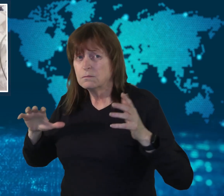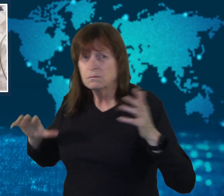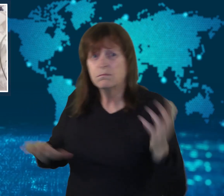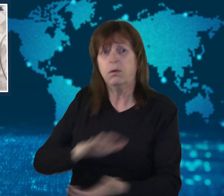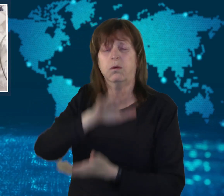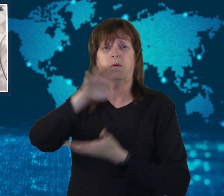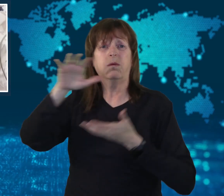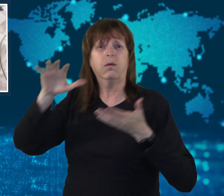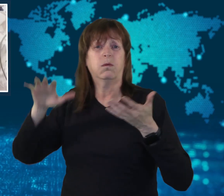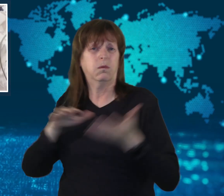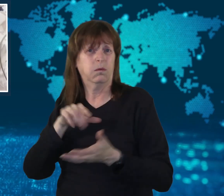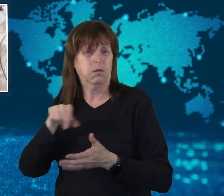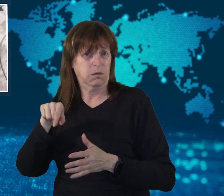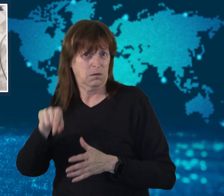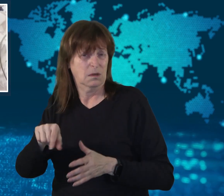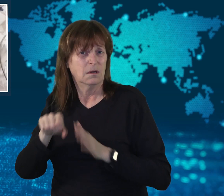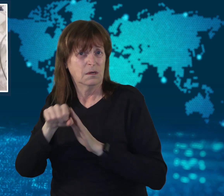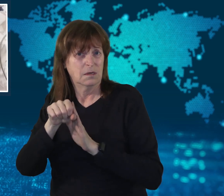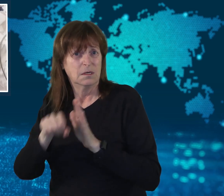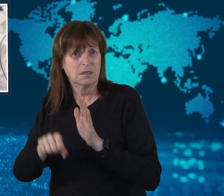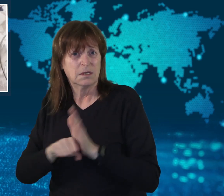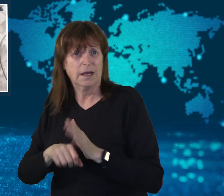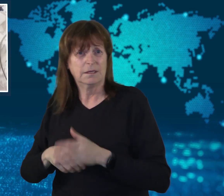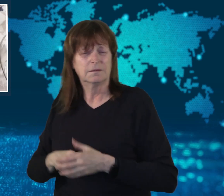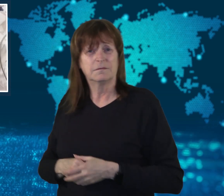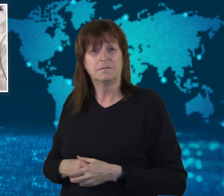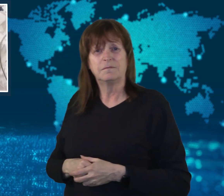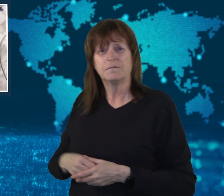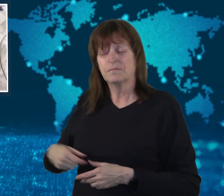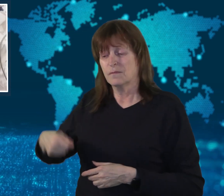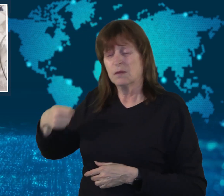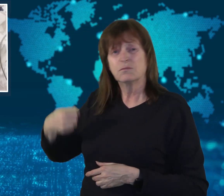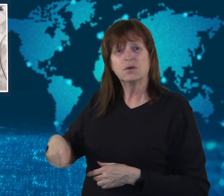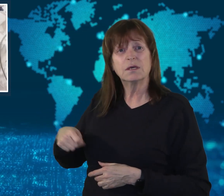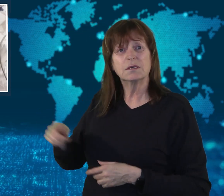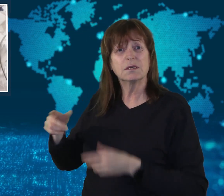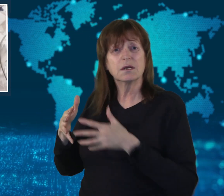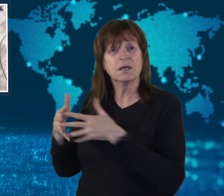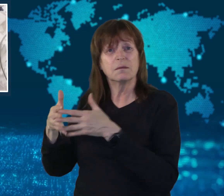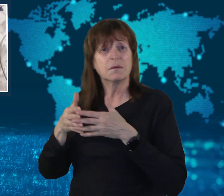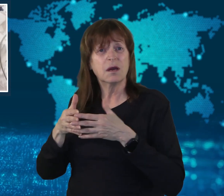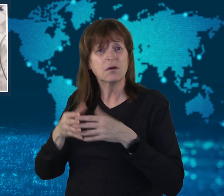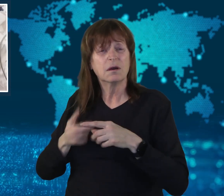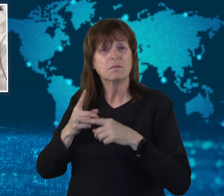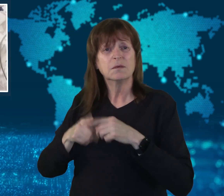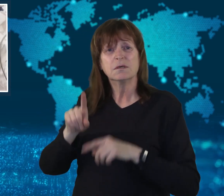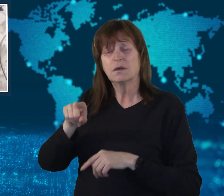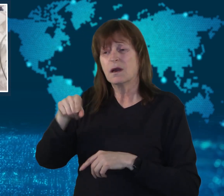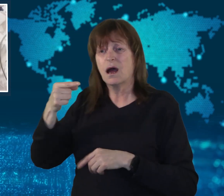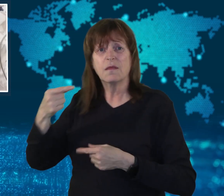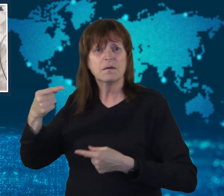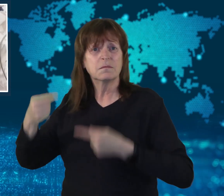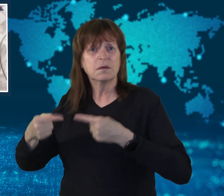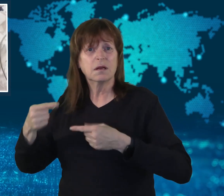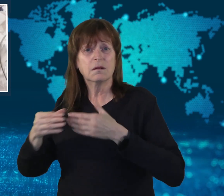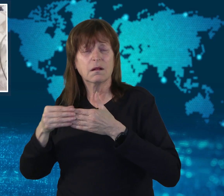Protests sparked in the state and the President of the US